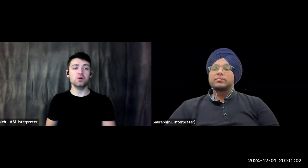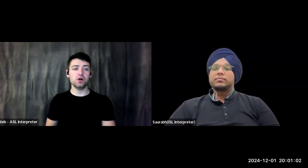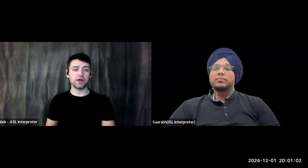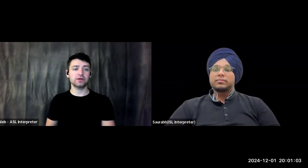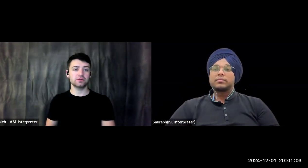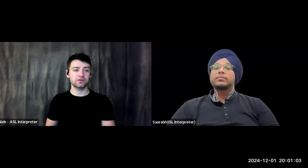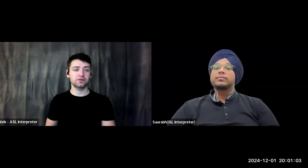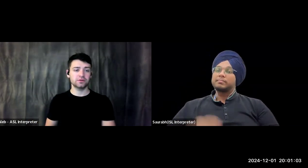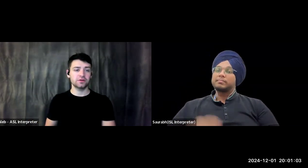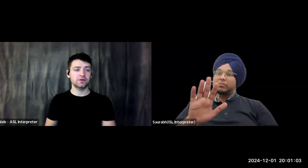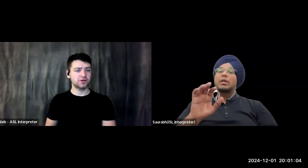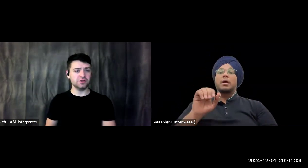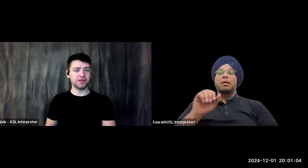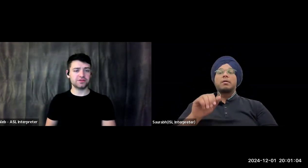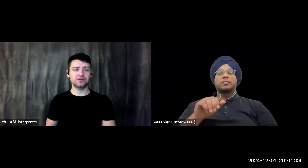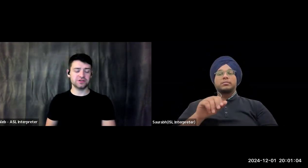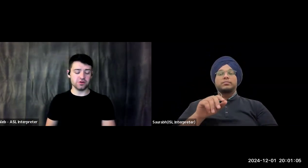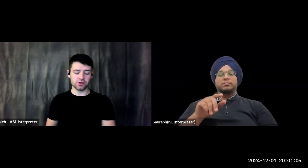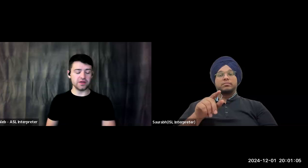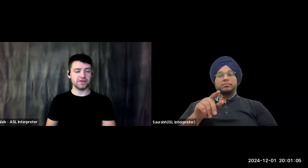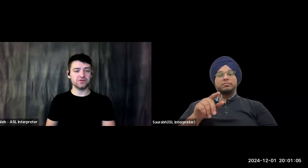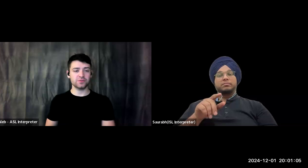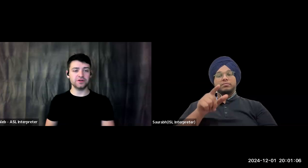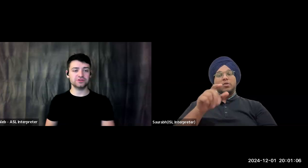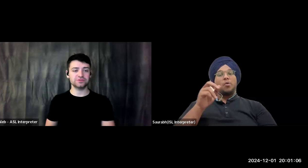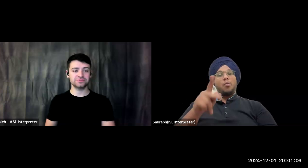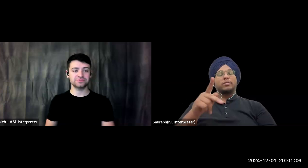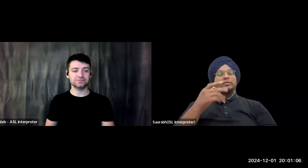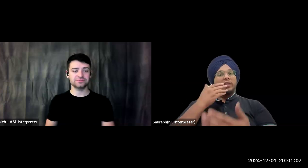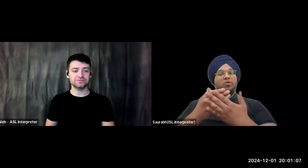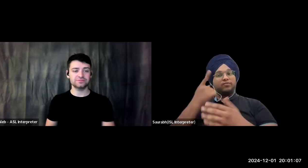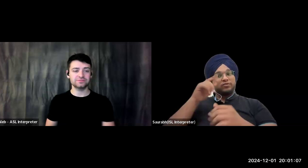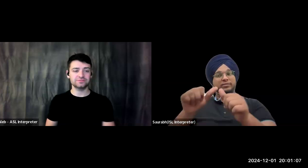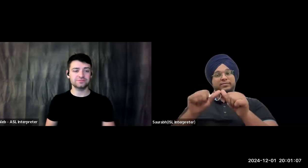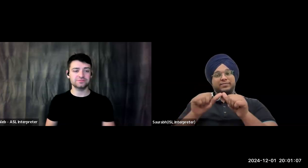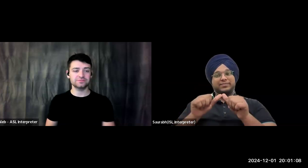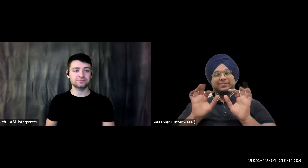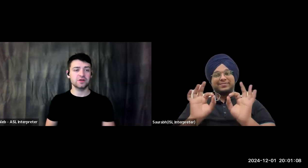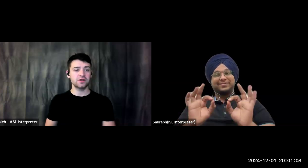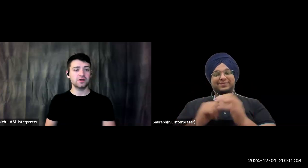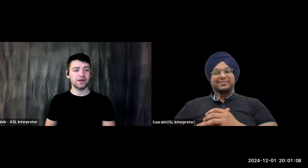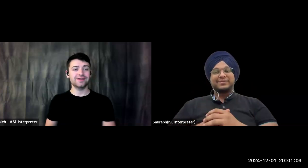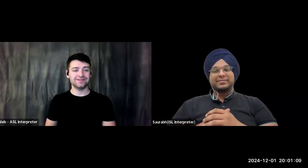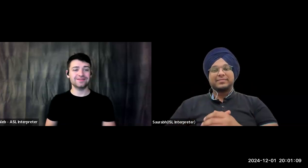[Interpreter speaking for Divya] Oh, okay. Good. That's good to know. Okay. Thank you so much. [Dinesh speaking] Yeah. So…